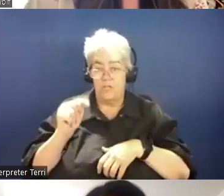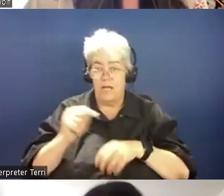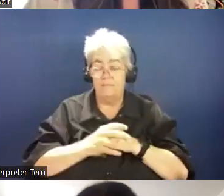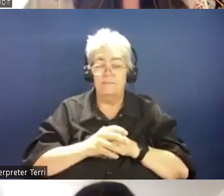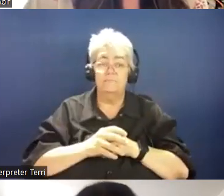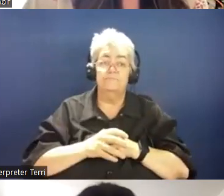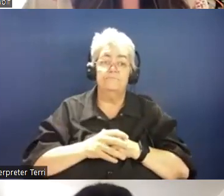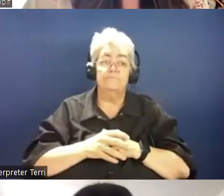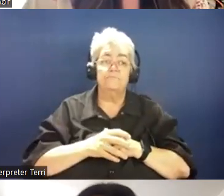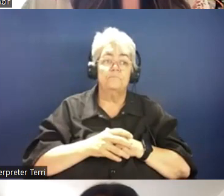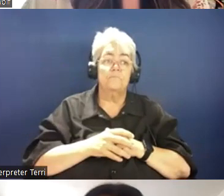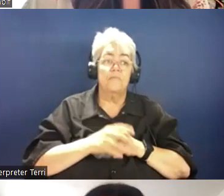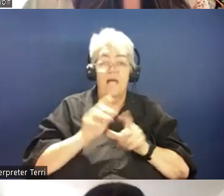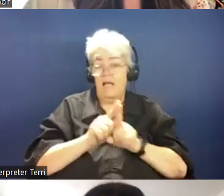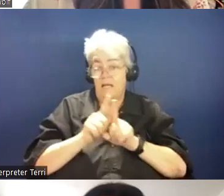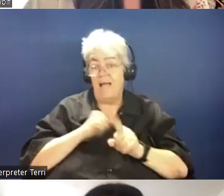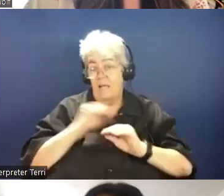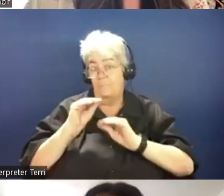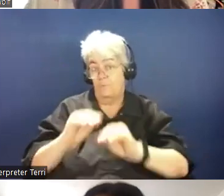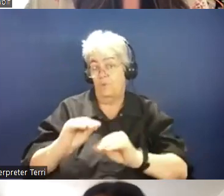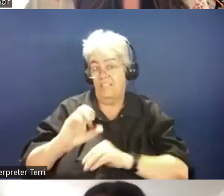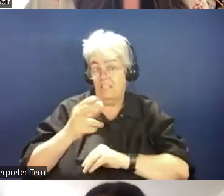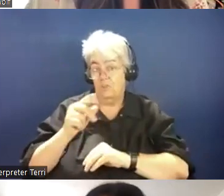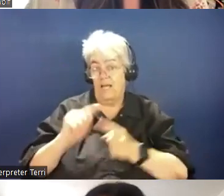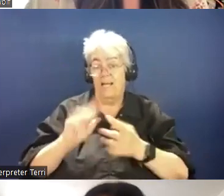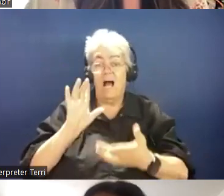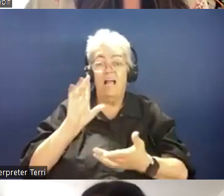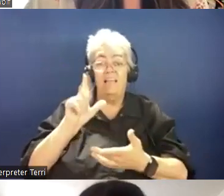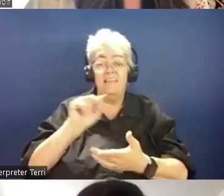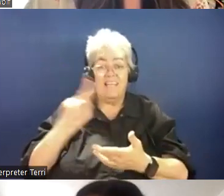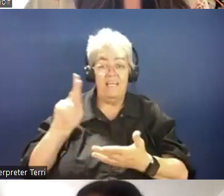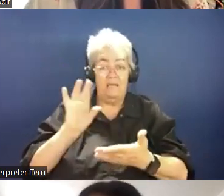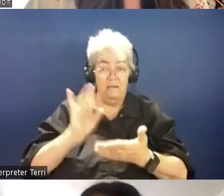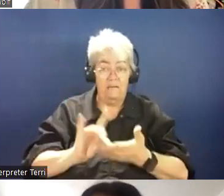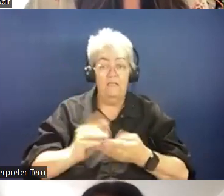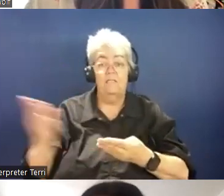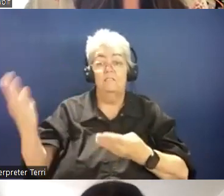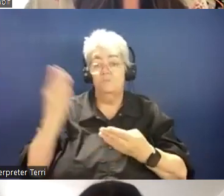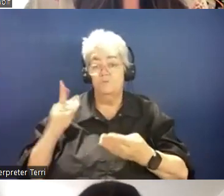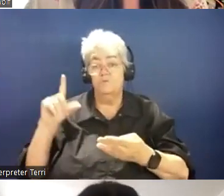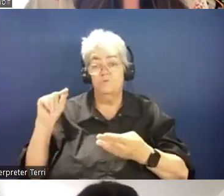I can also put in the chat a link to the 2023 Legislative Report so folks can have